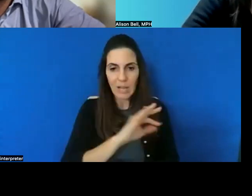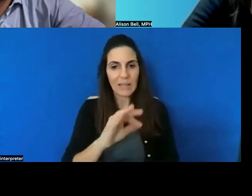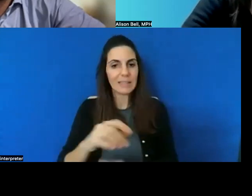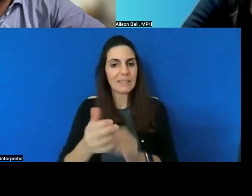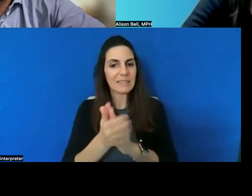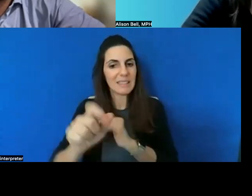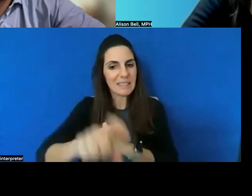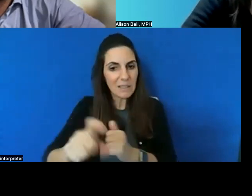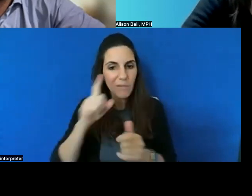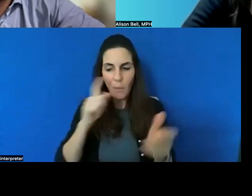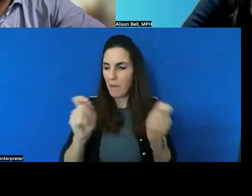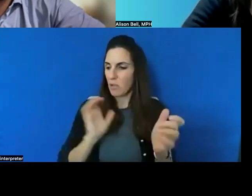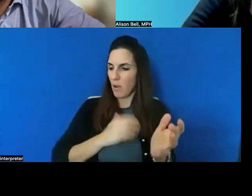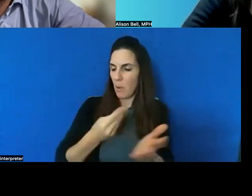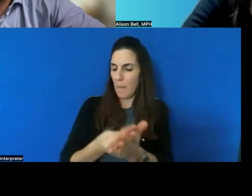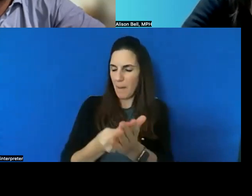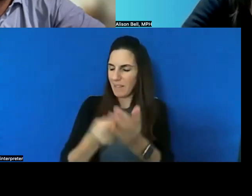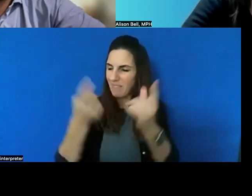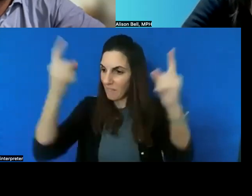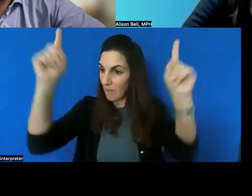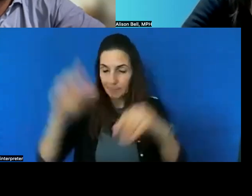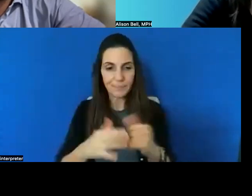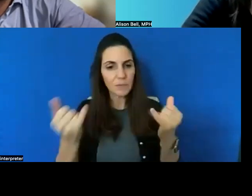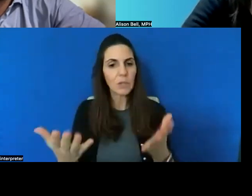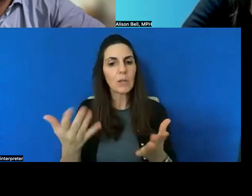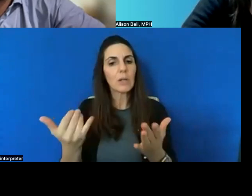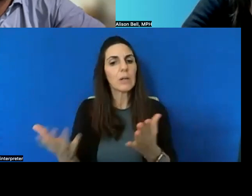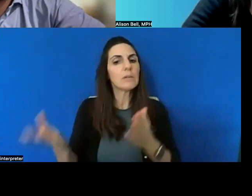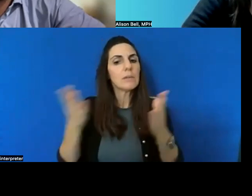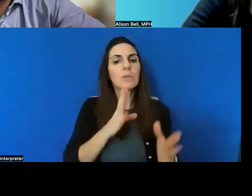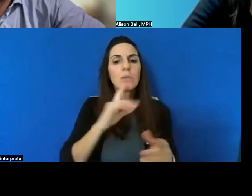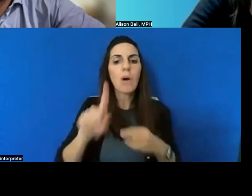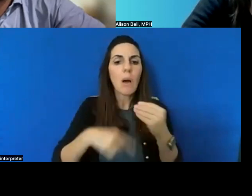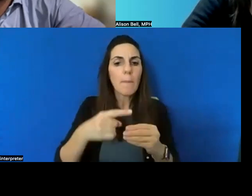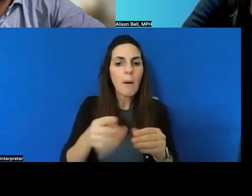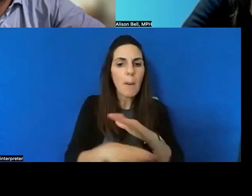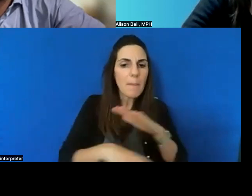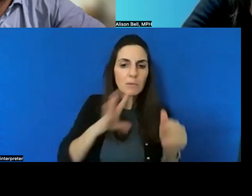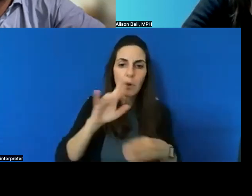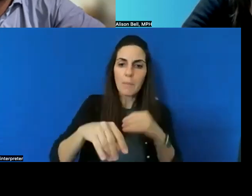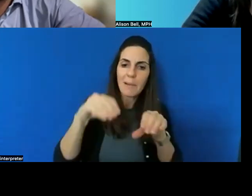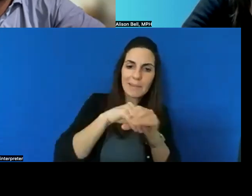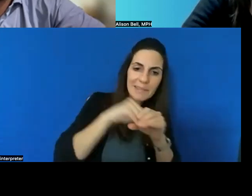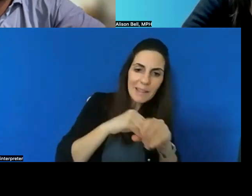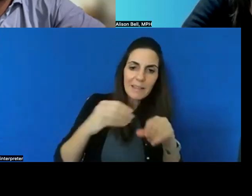effectively today we're going back to the basics and covering topics like saving investing Wells